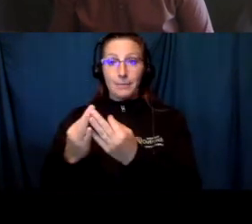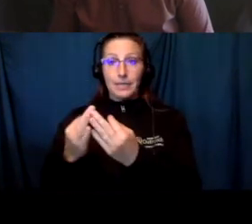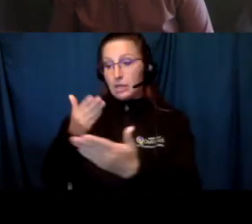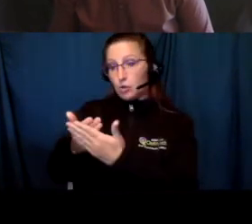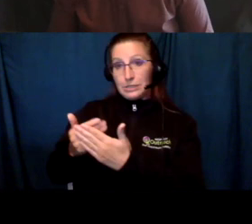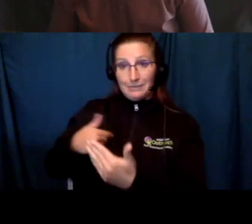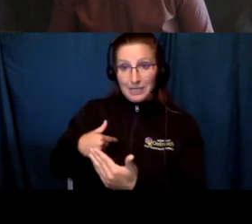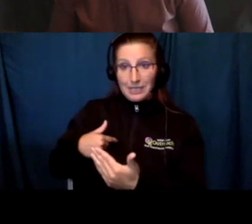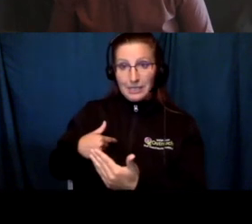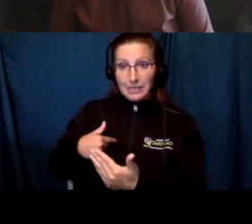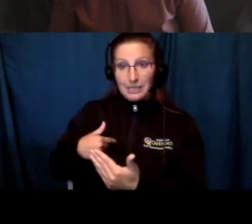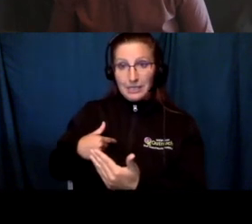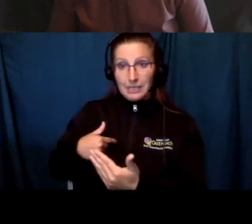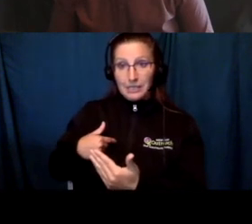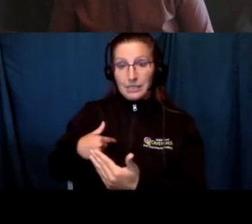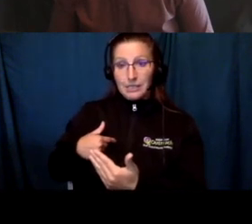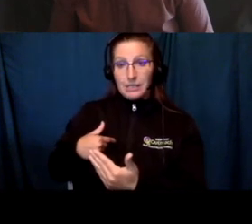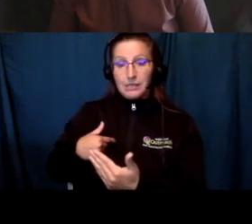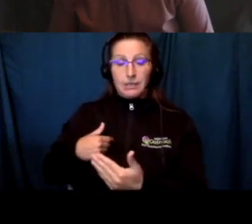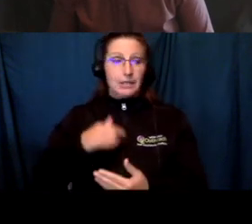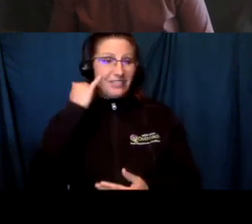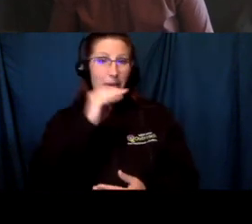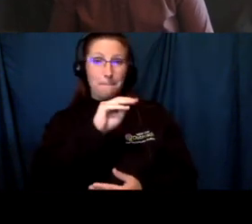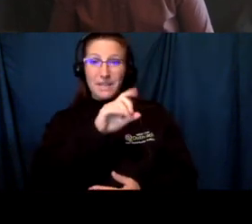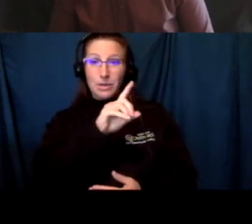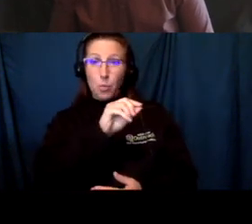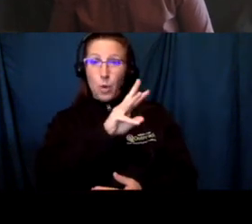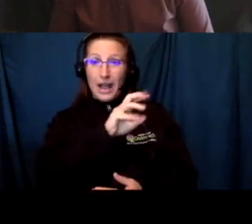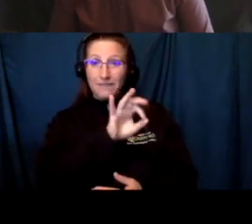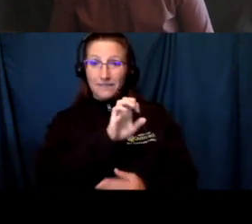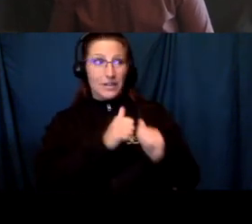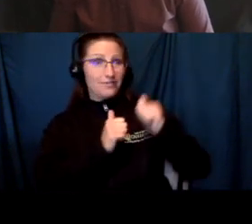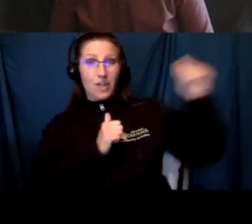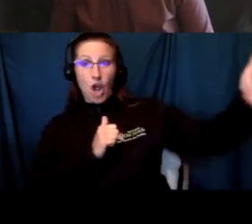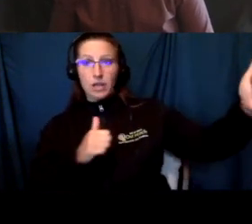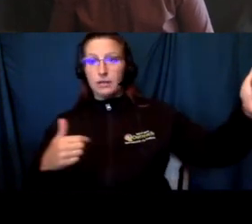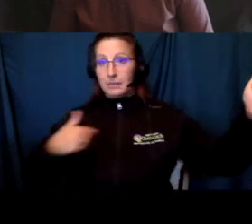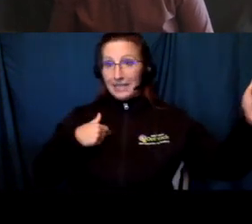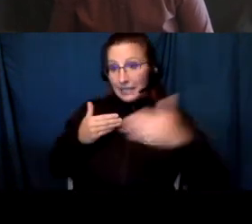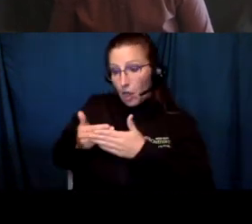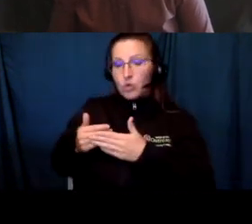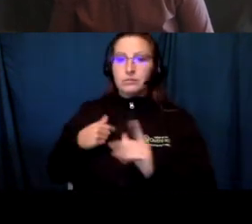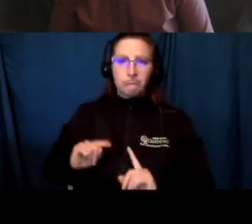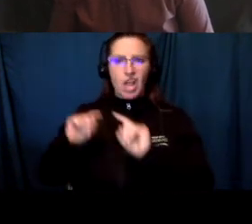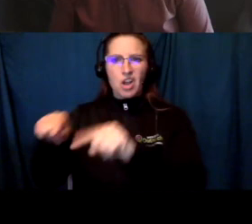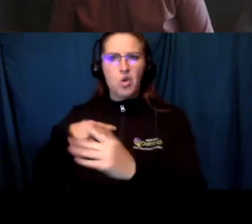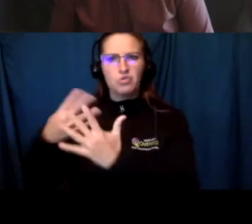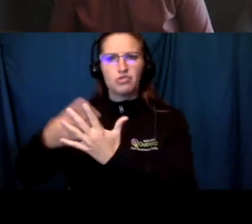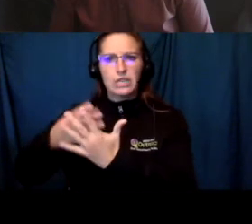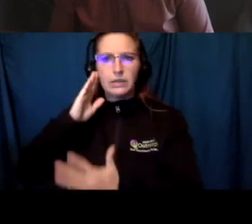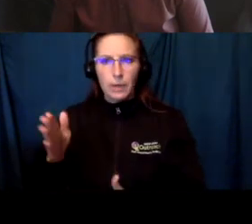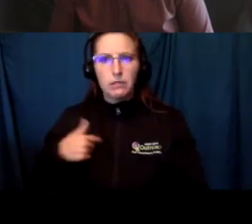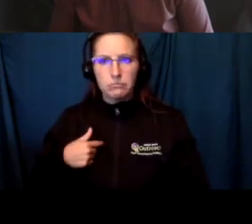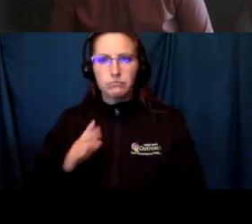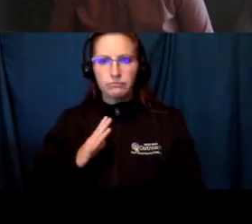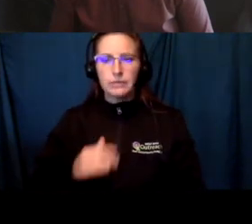the midwife i've gone out and screened babies that way also.. try to keep their queques cleaned up that's